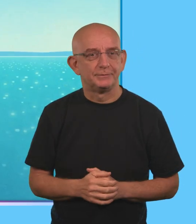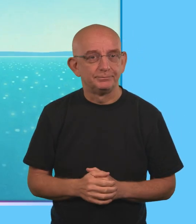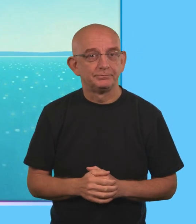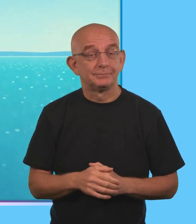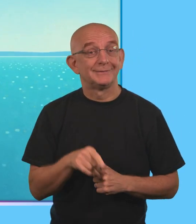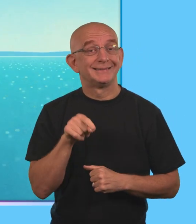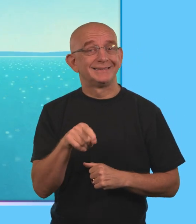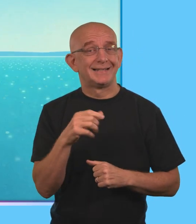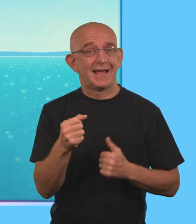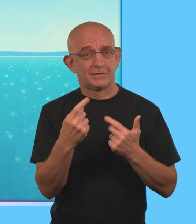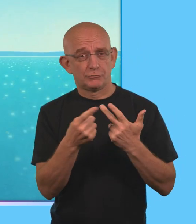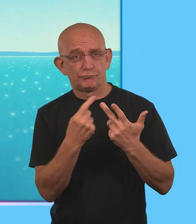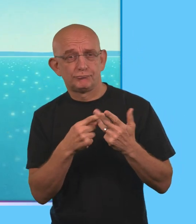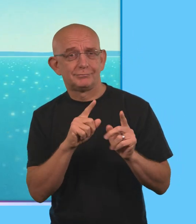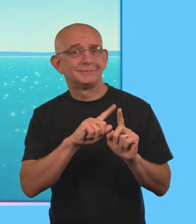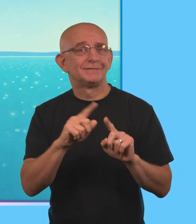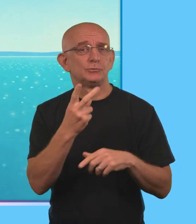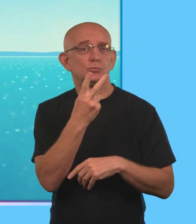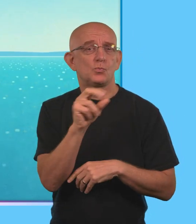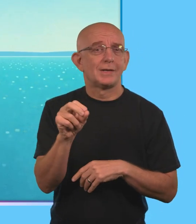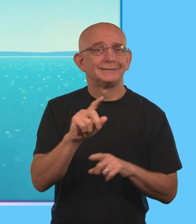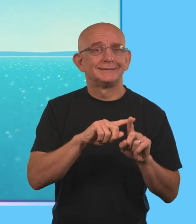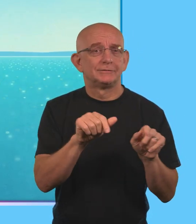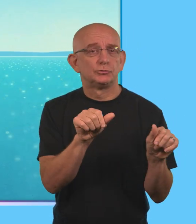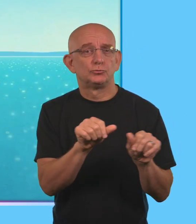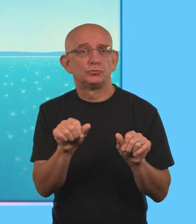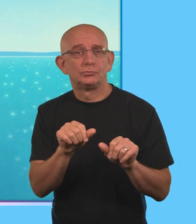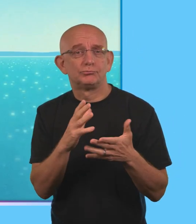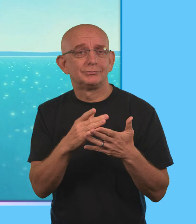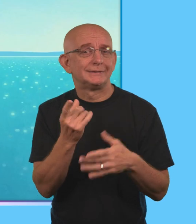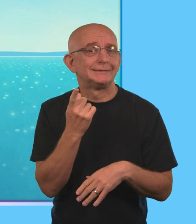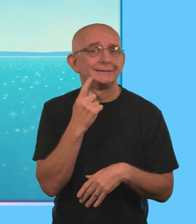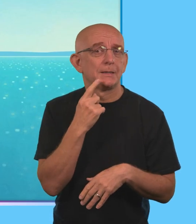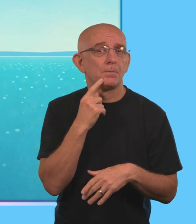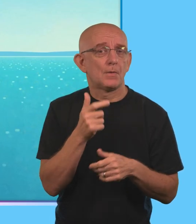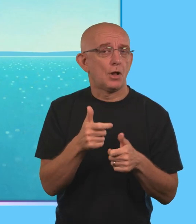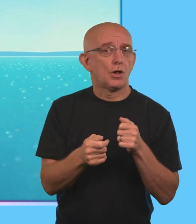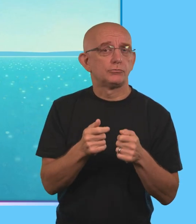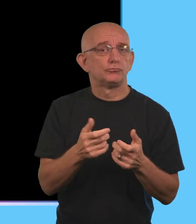Bits and Bops features more than 20 rhythm mini games, each with simple controls.